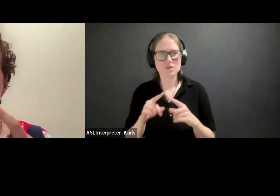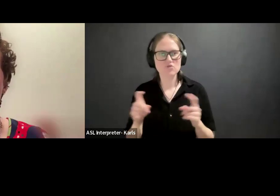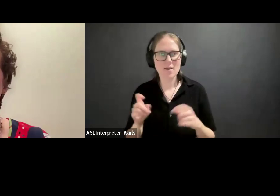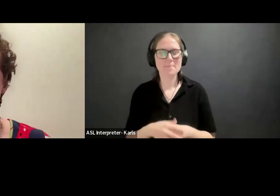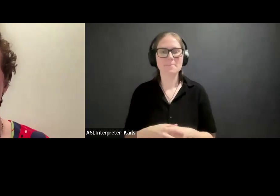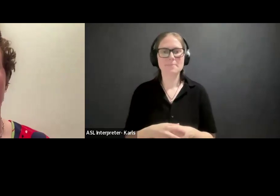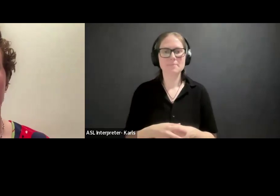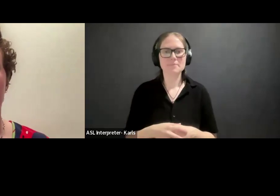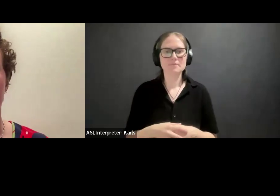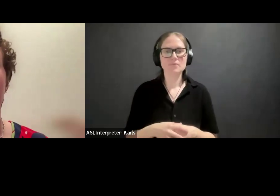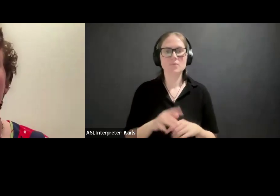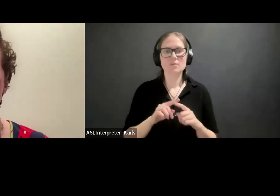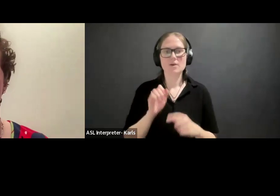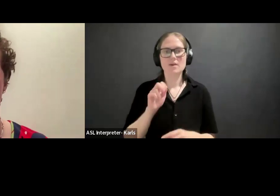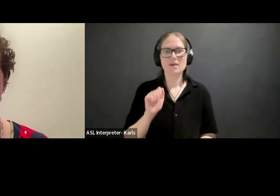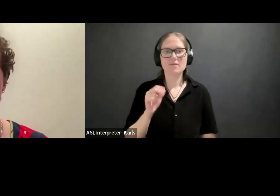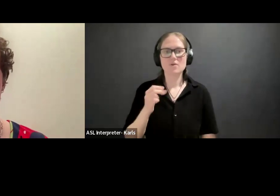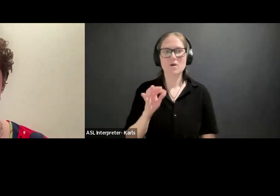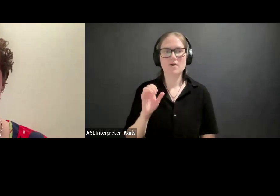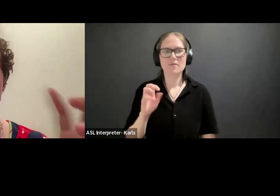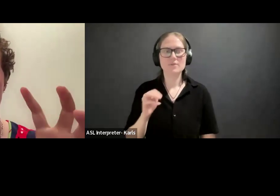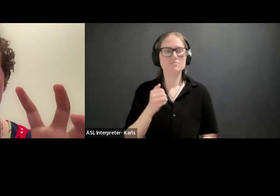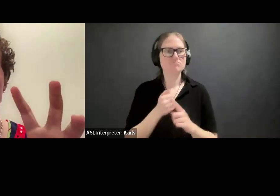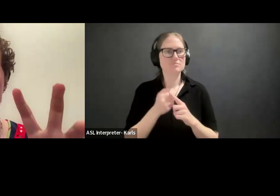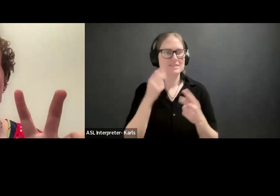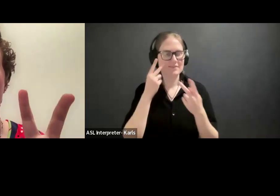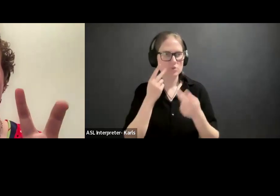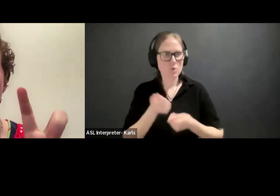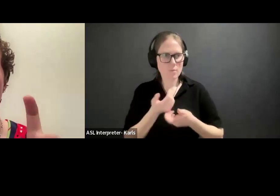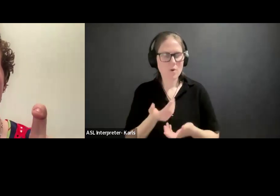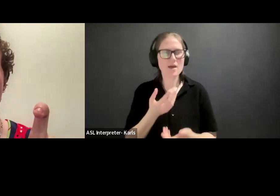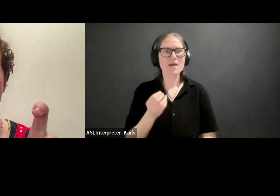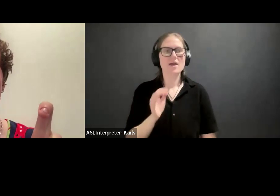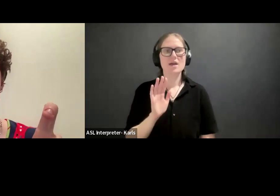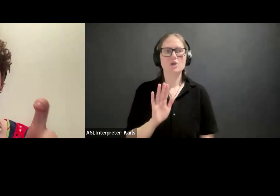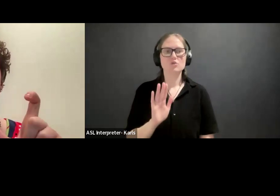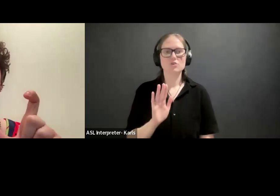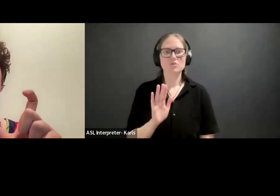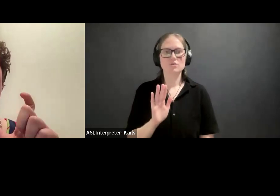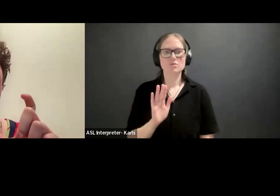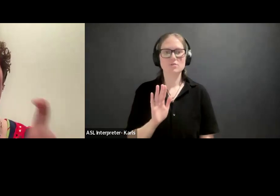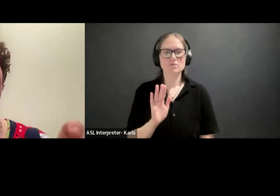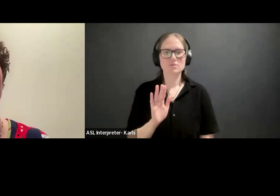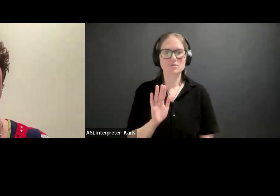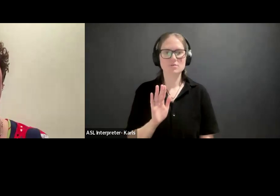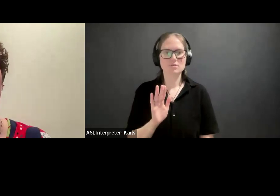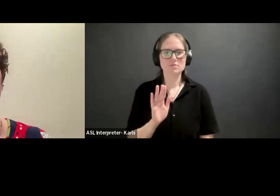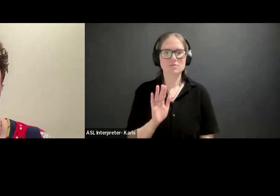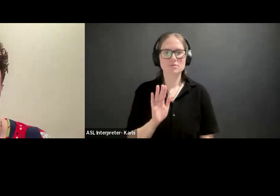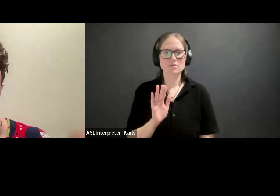Eva Hoffman is a visual poet, and her, um… She wrote this…